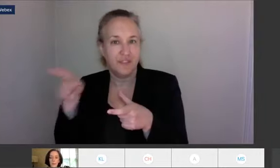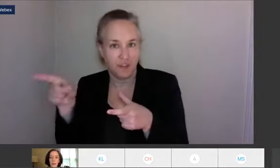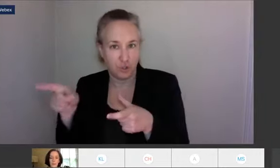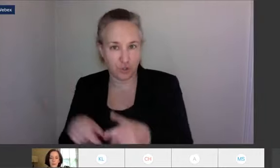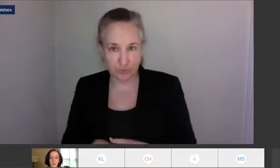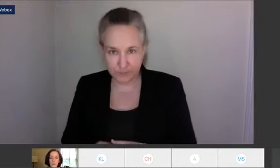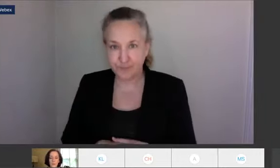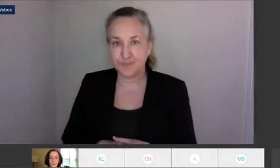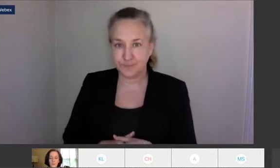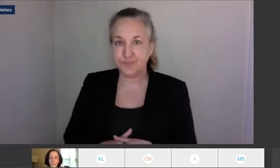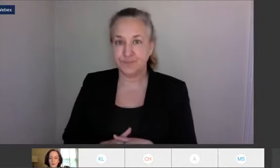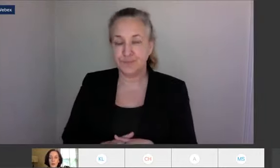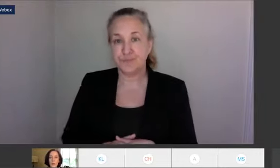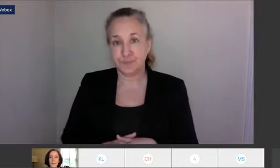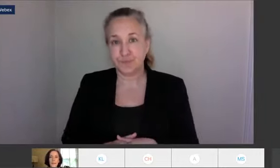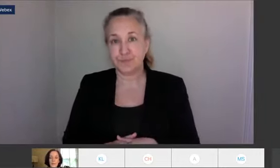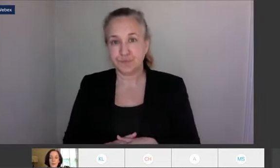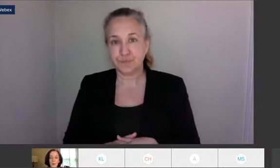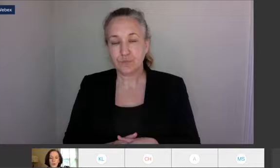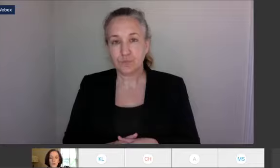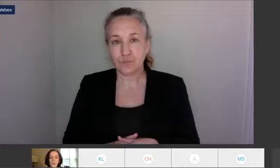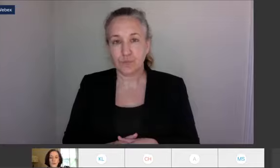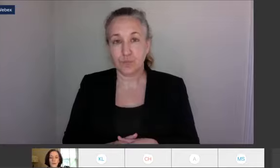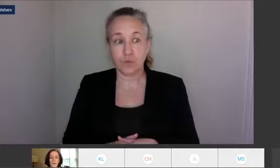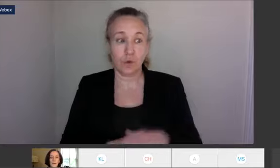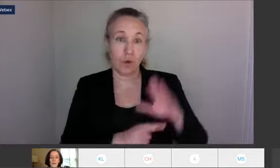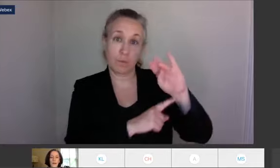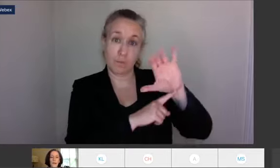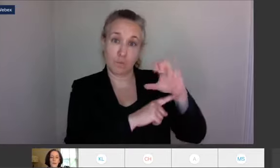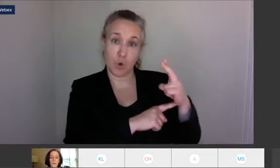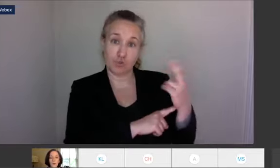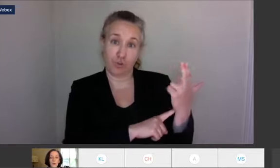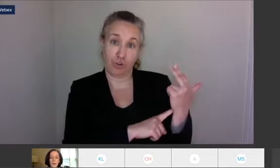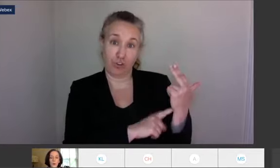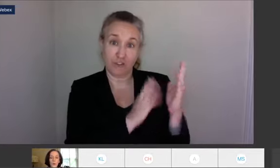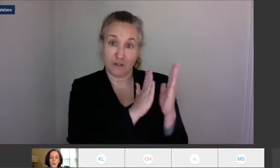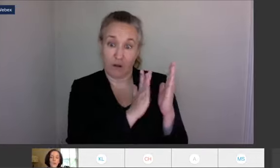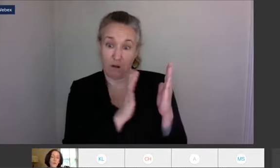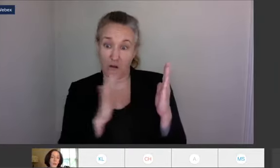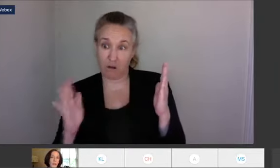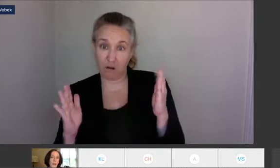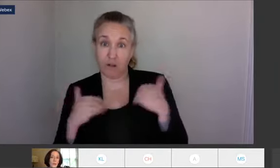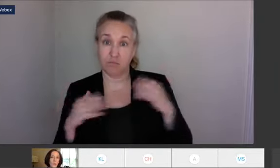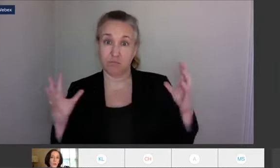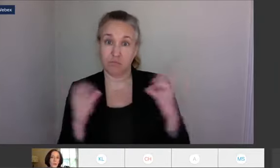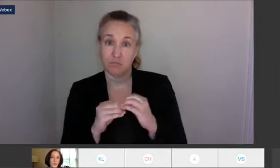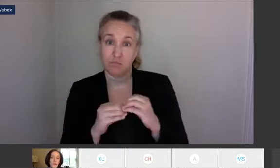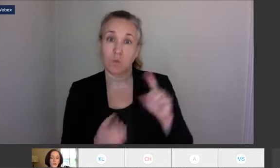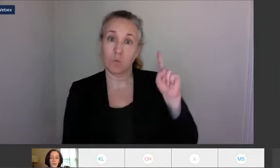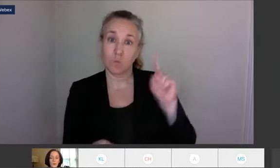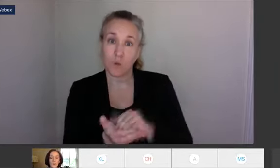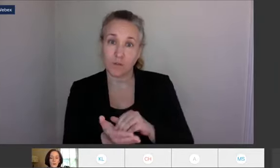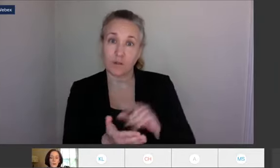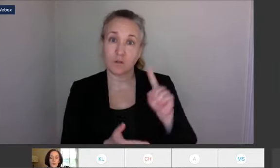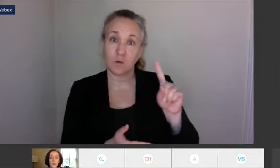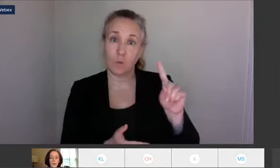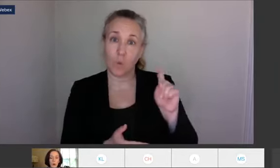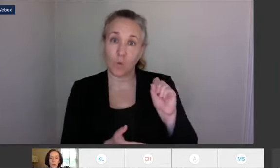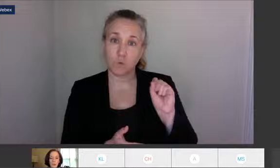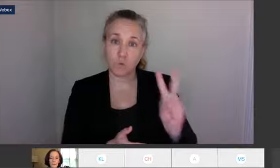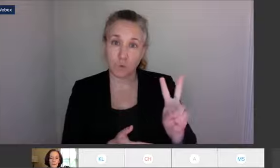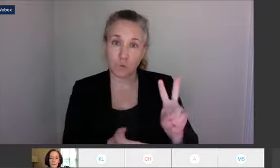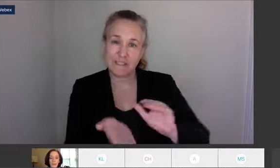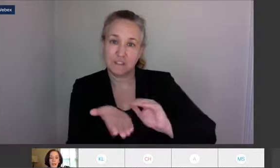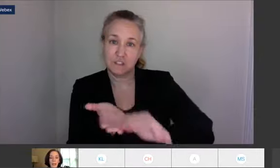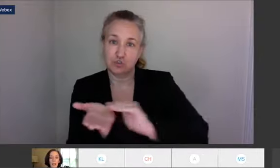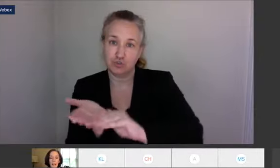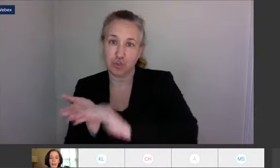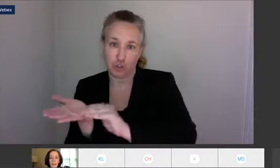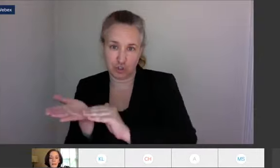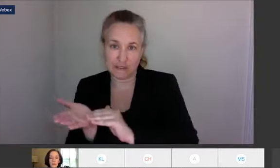population since March 13th there have been a total of 1102 discharges and a